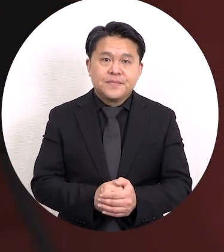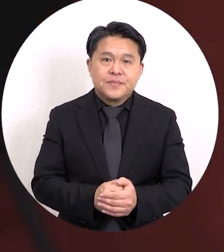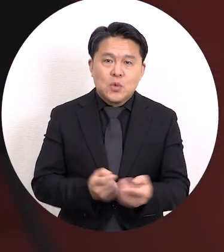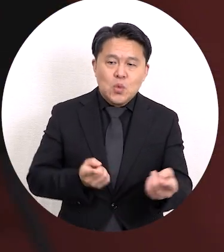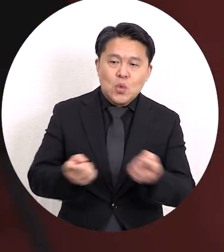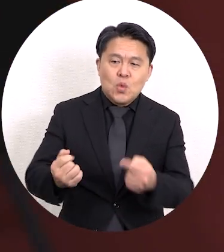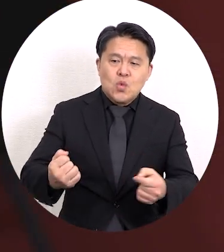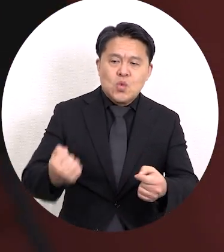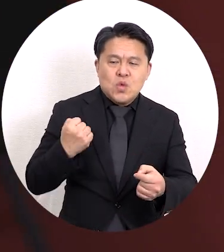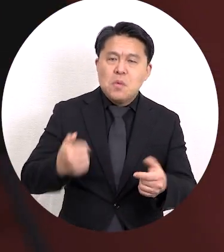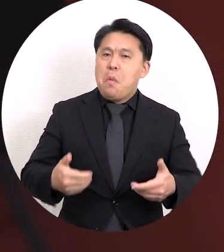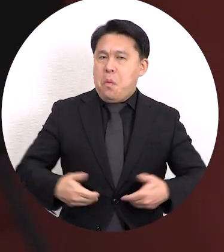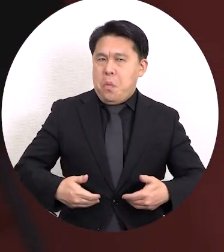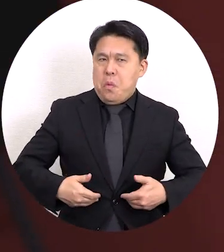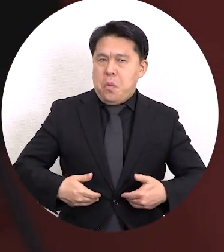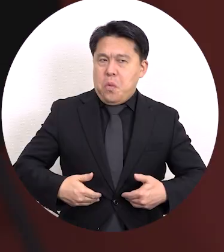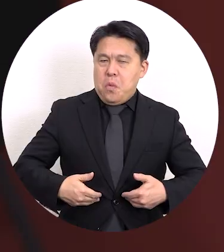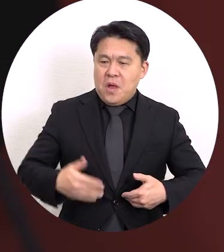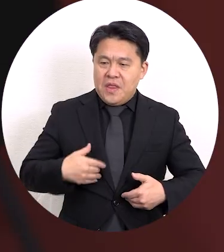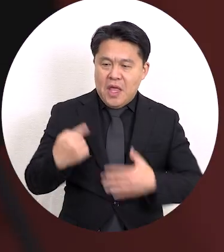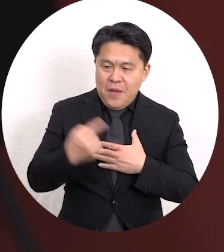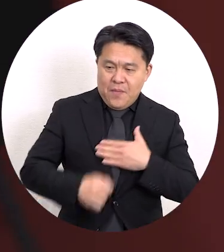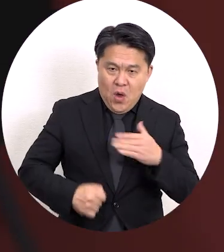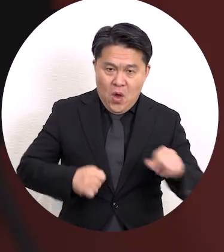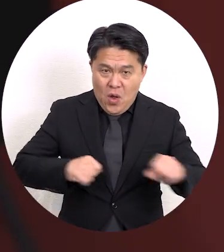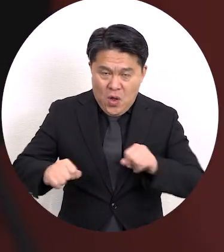the ability to regulate and manage these actions.